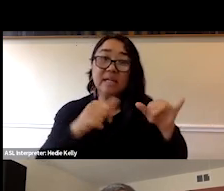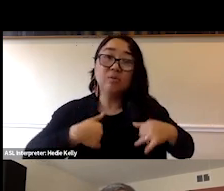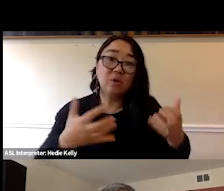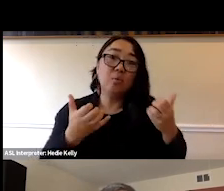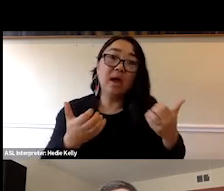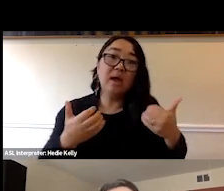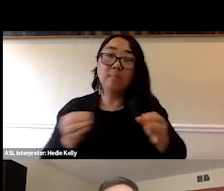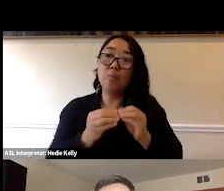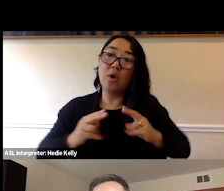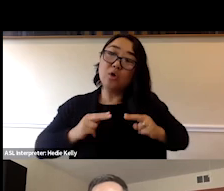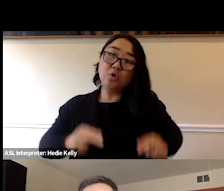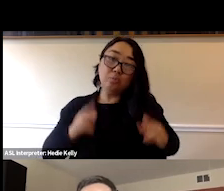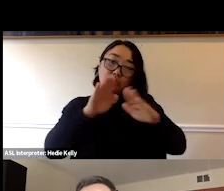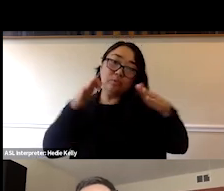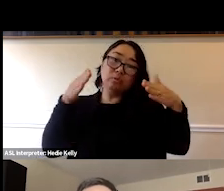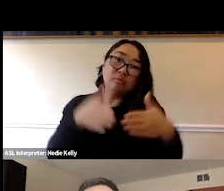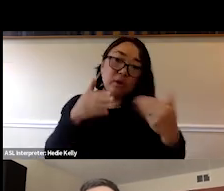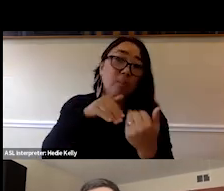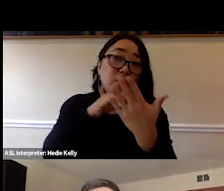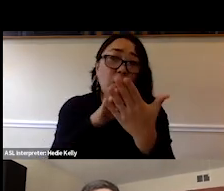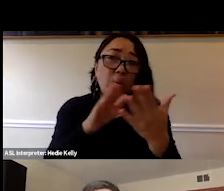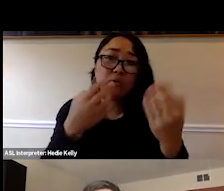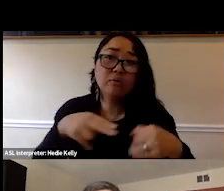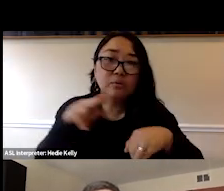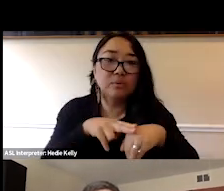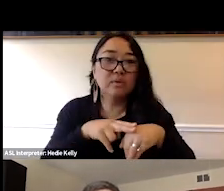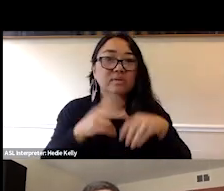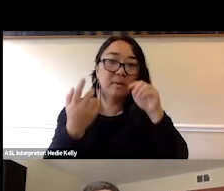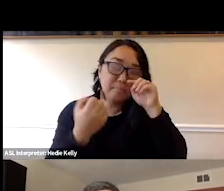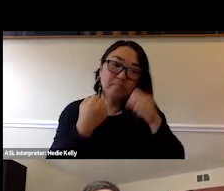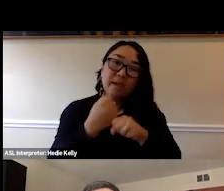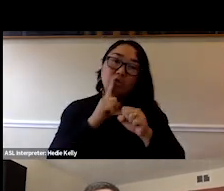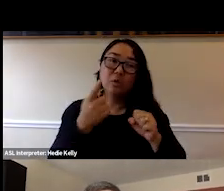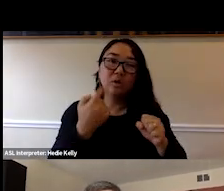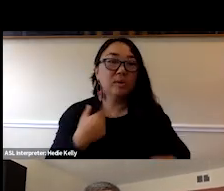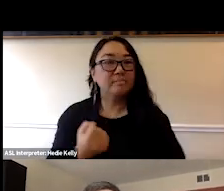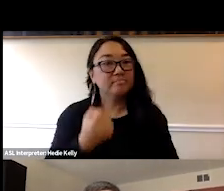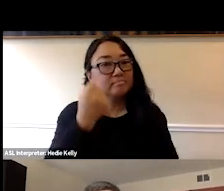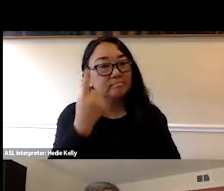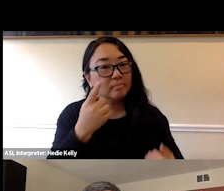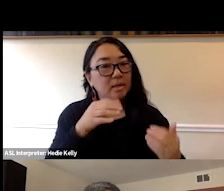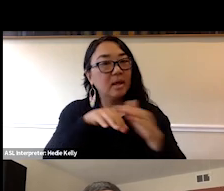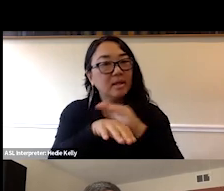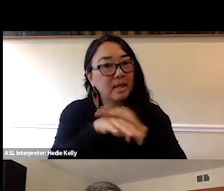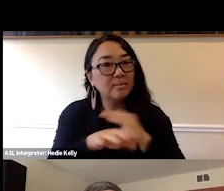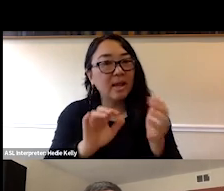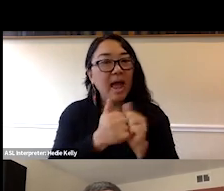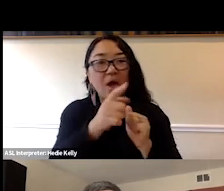centered approach as possible in understanding our approach to accessibility and how people digest that information.